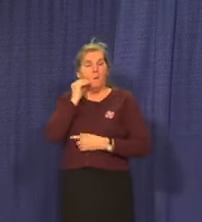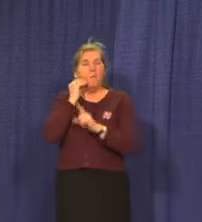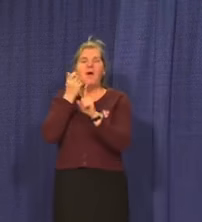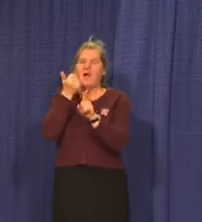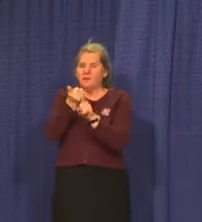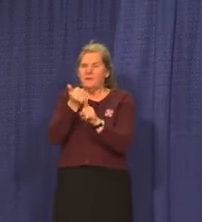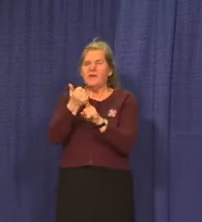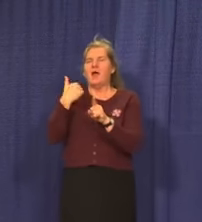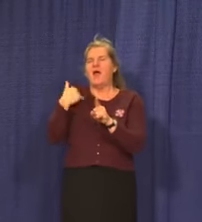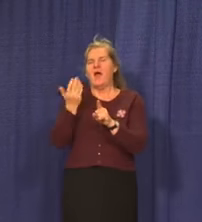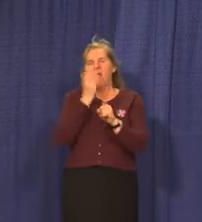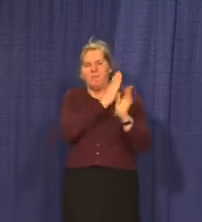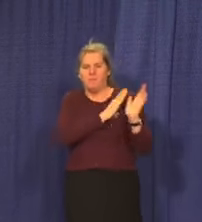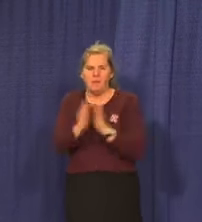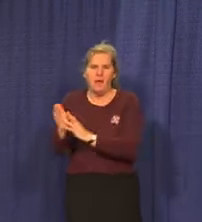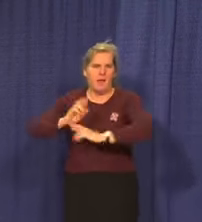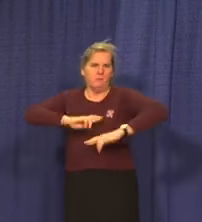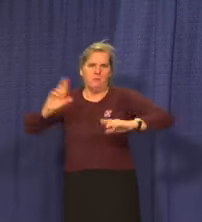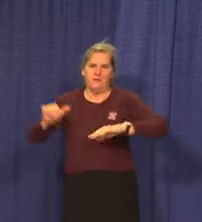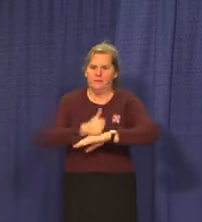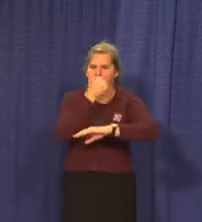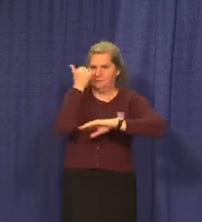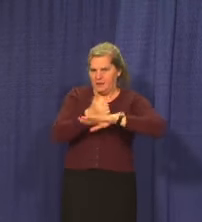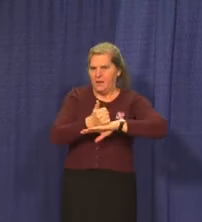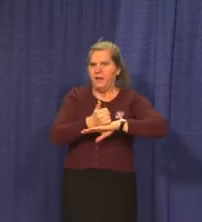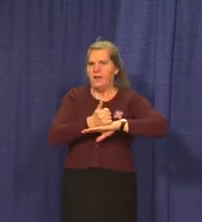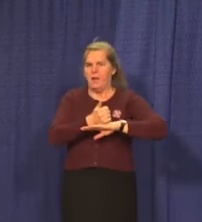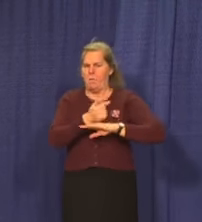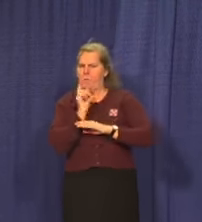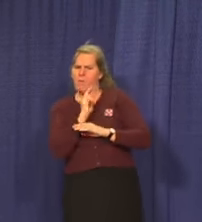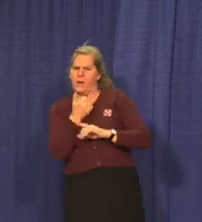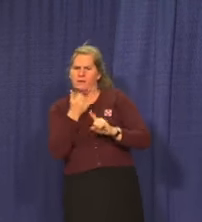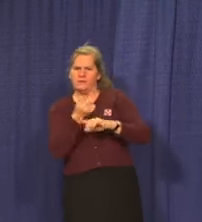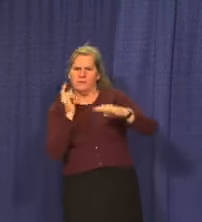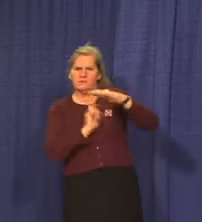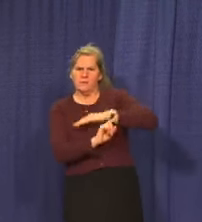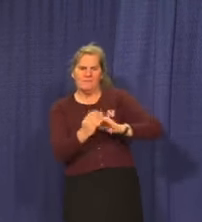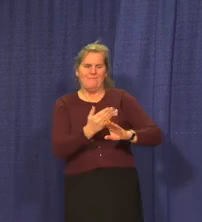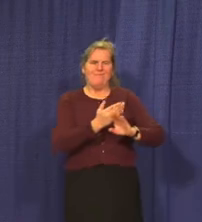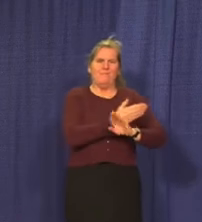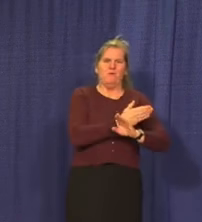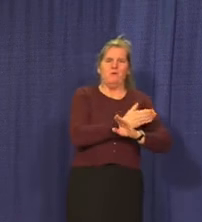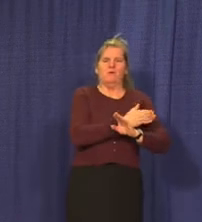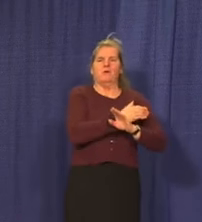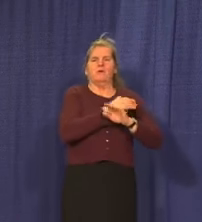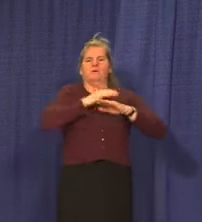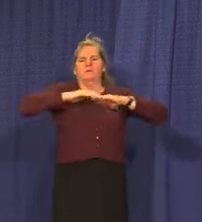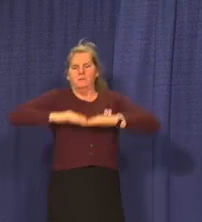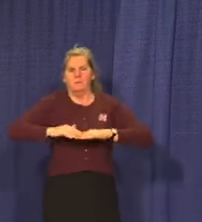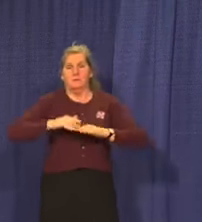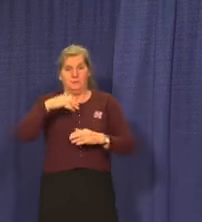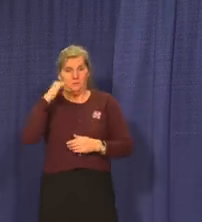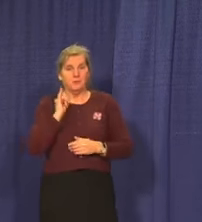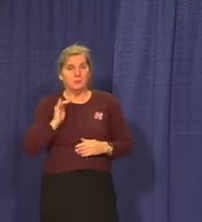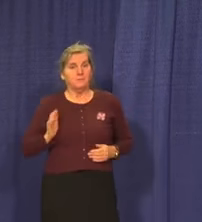ISOLATION PLAN IN PLACE BEFORE ENTERING THE TERRITORY. ALL THOSE WILL BE REQUIRED